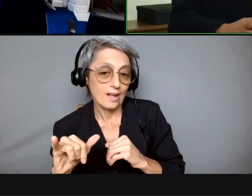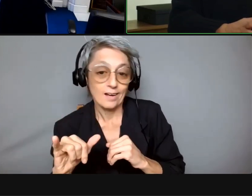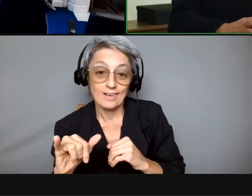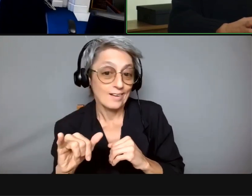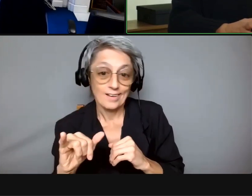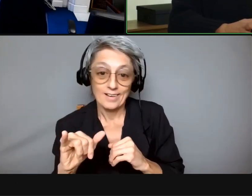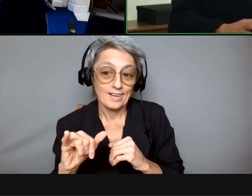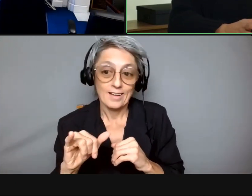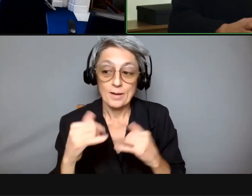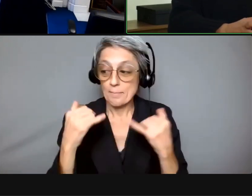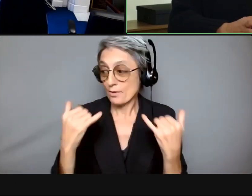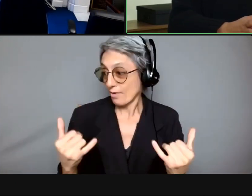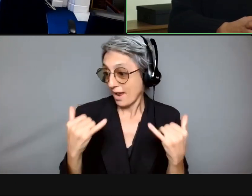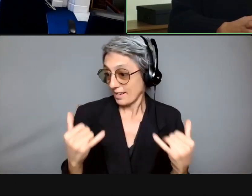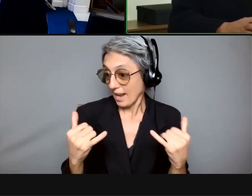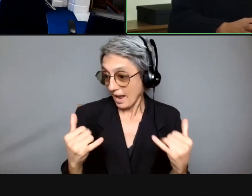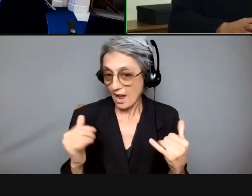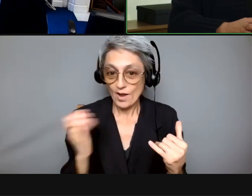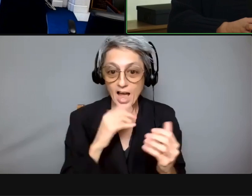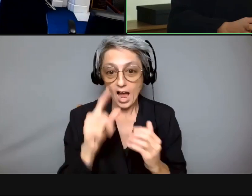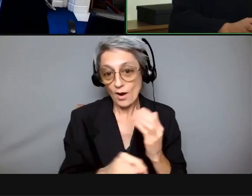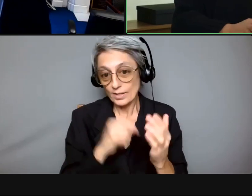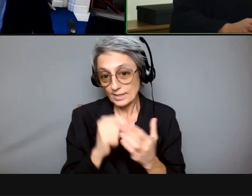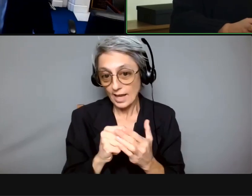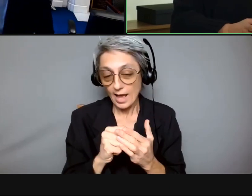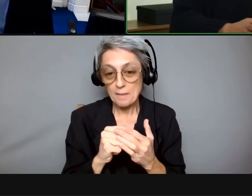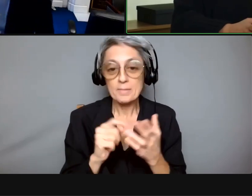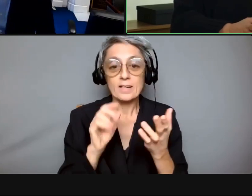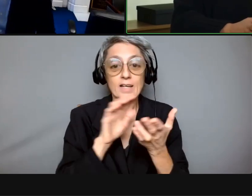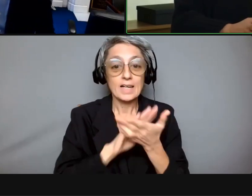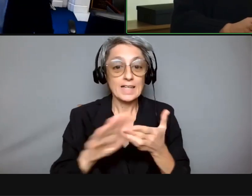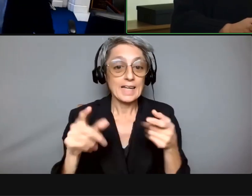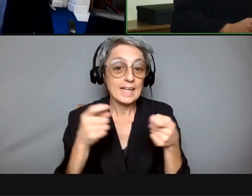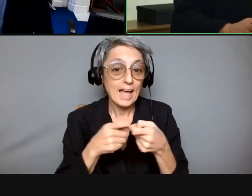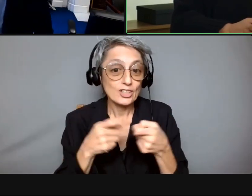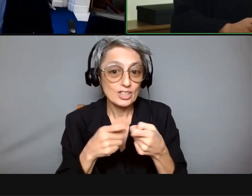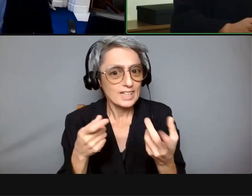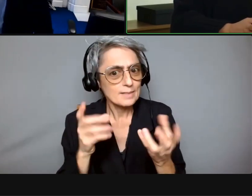where in general clean energy is cheaper or cost competitive